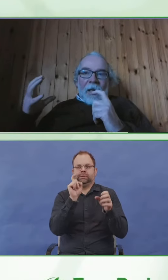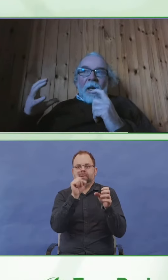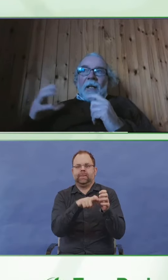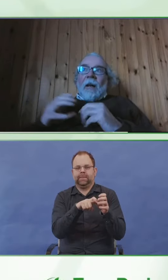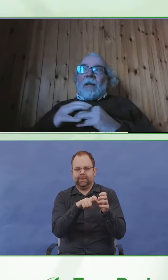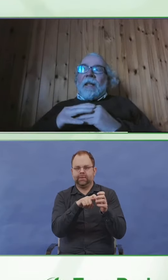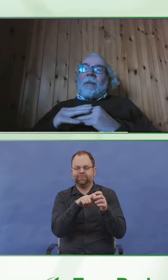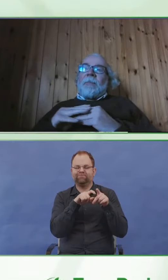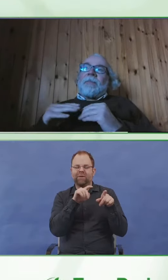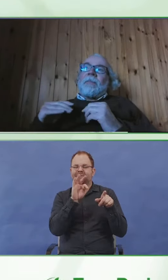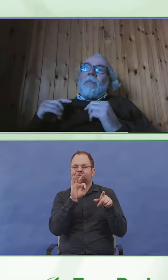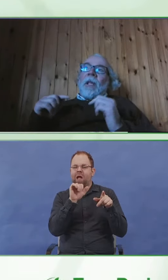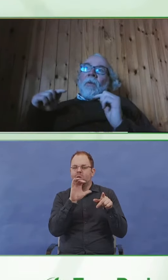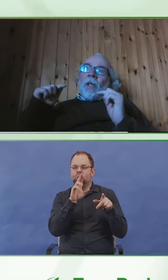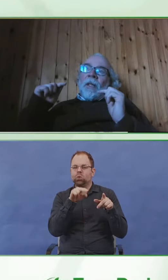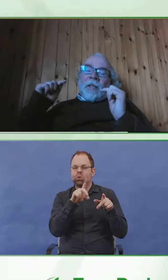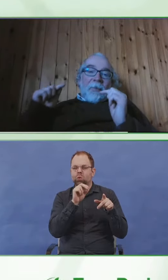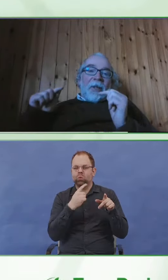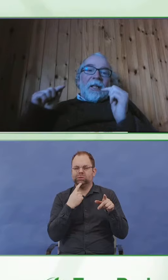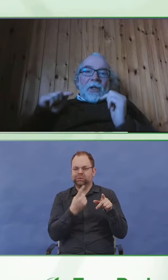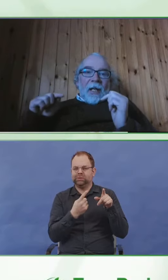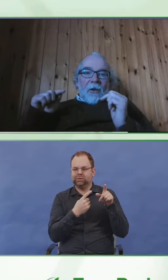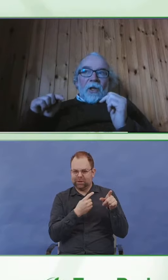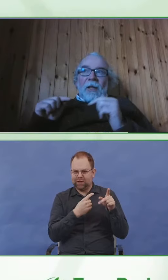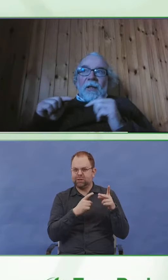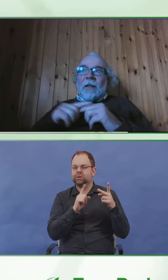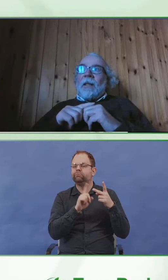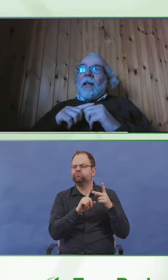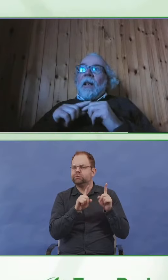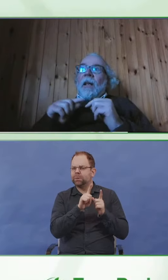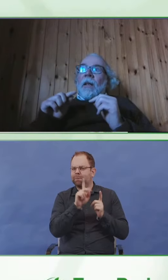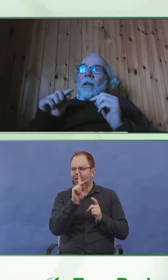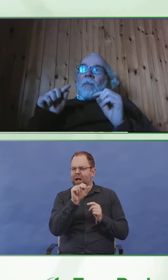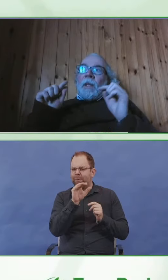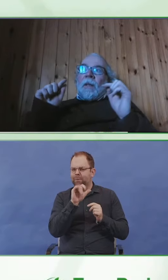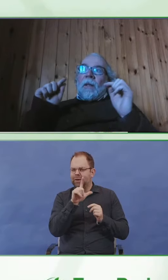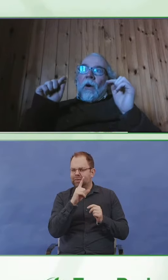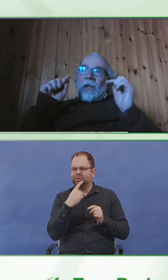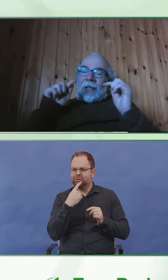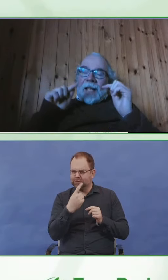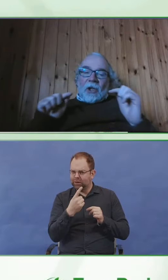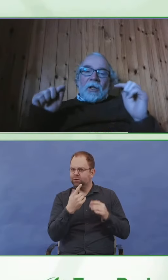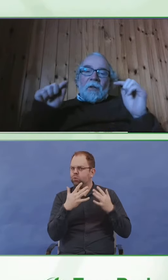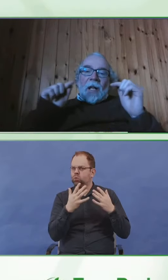Now I think when the CRPD was negotiating the whole discussion